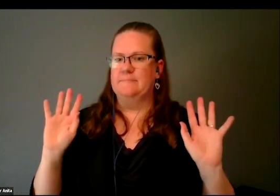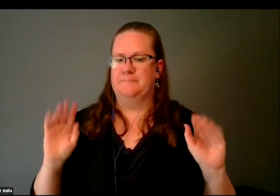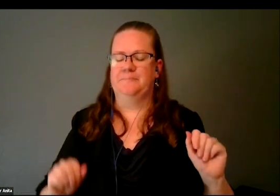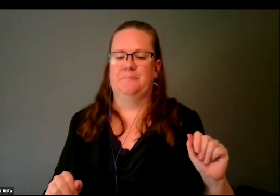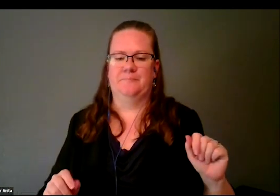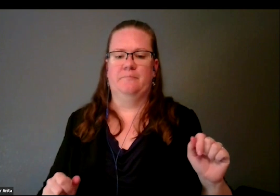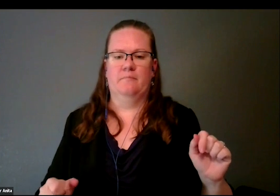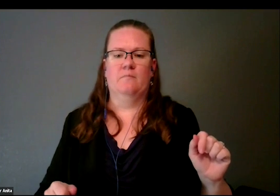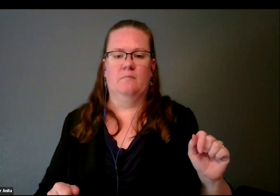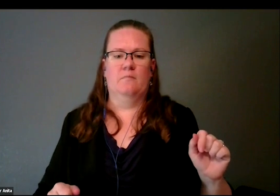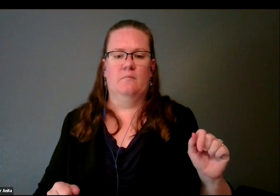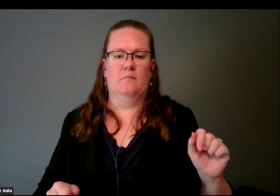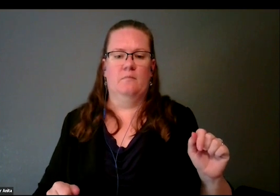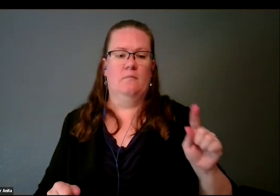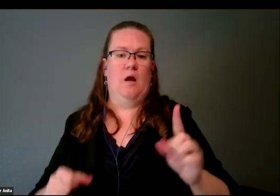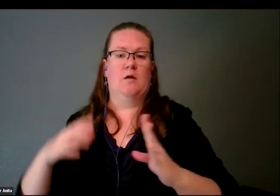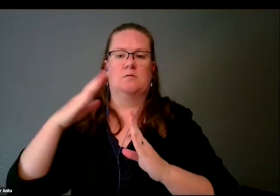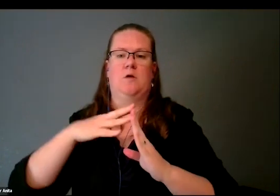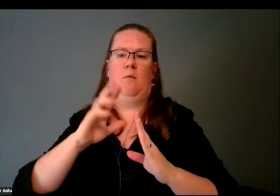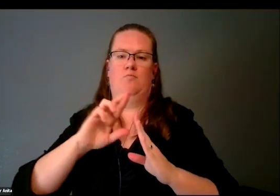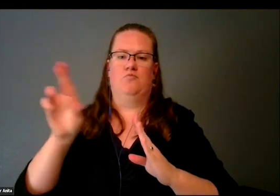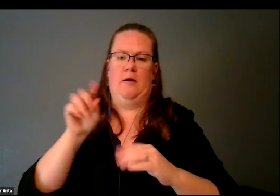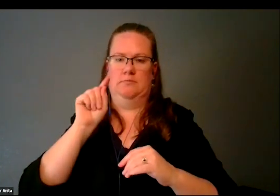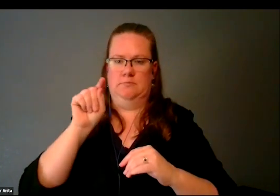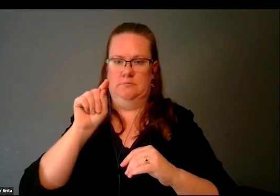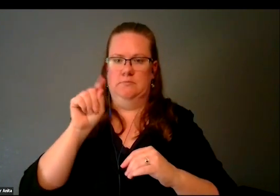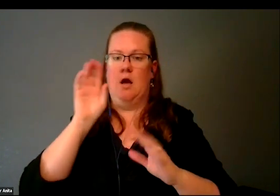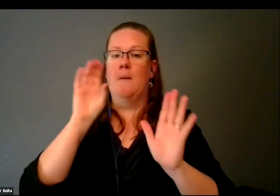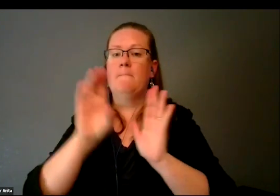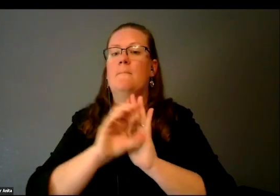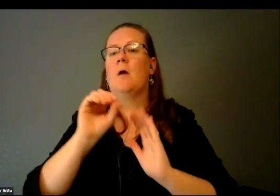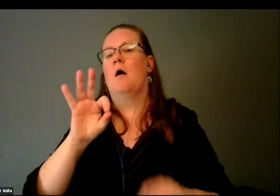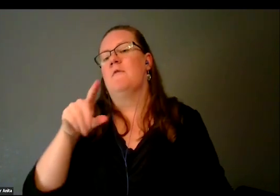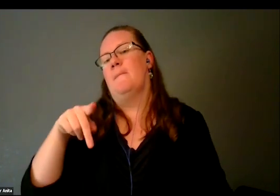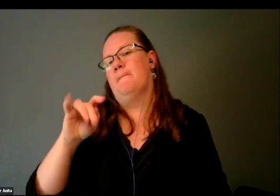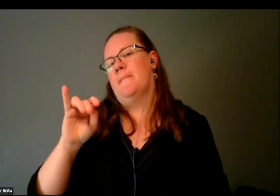There is in the top right corner of this slide an image of a Picasso piece, this kind of a cubist piece,